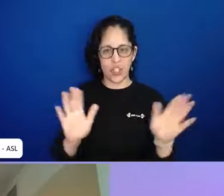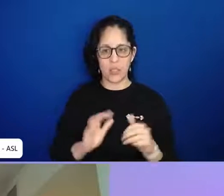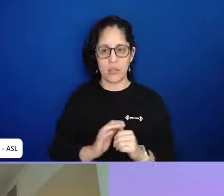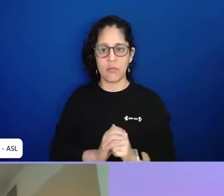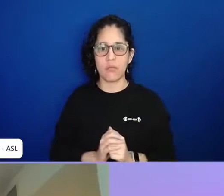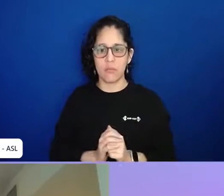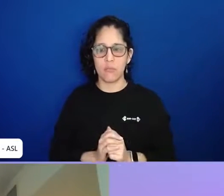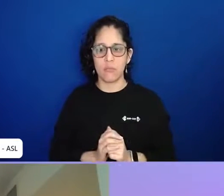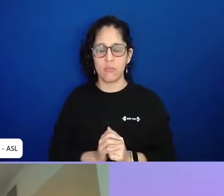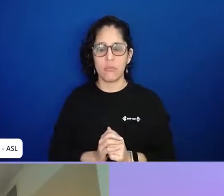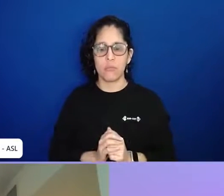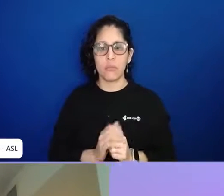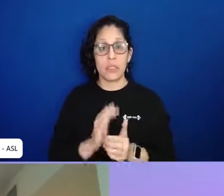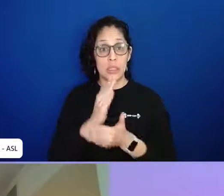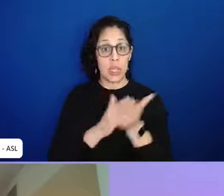right? But then you start to start with themes and